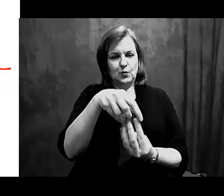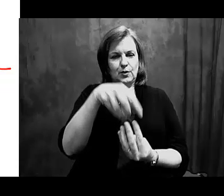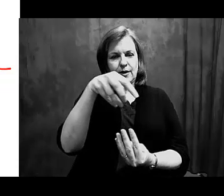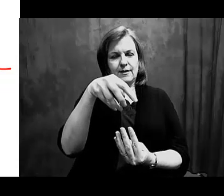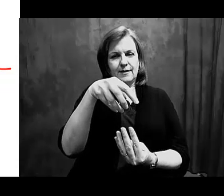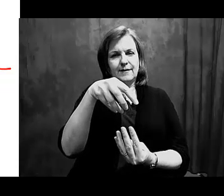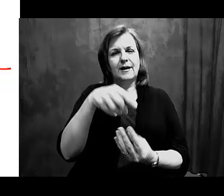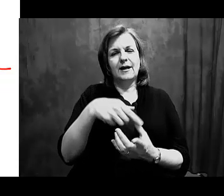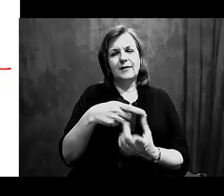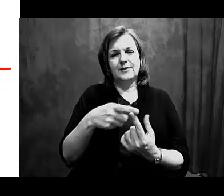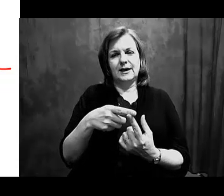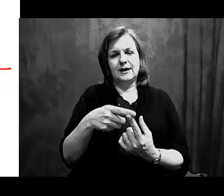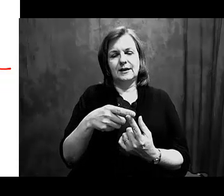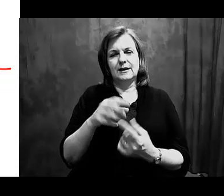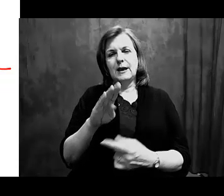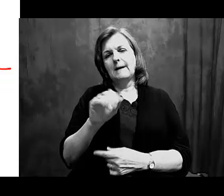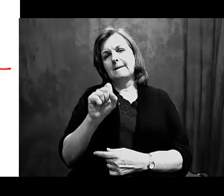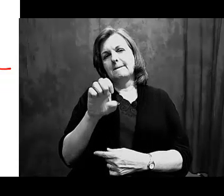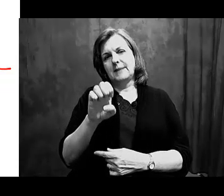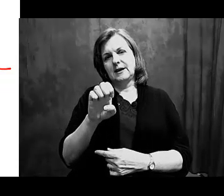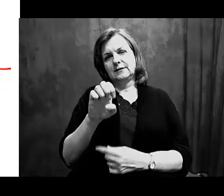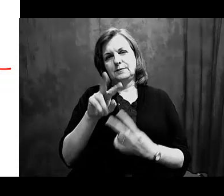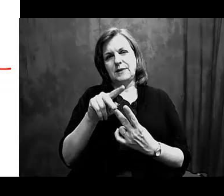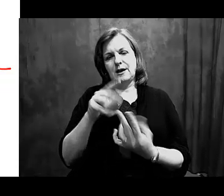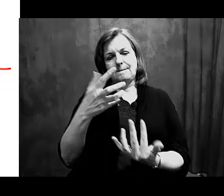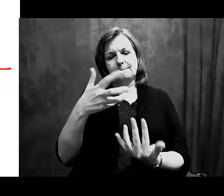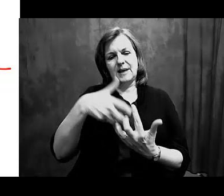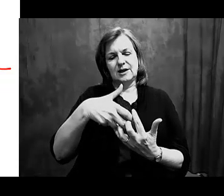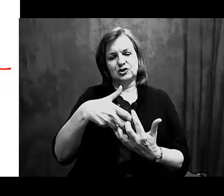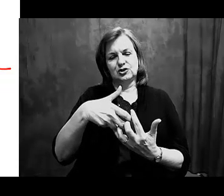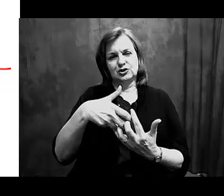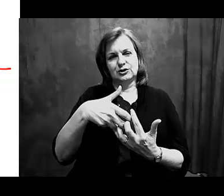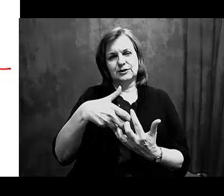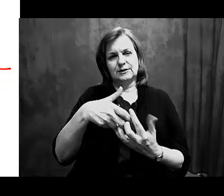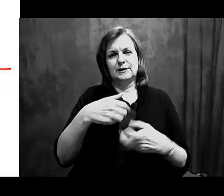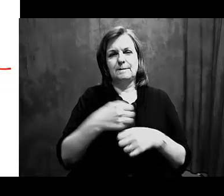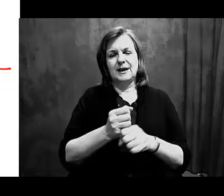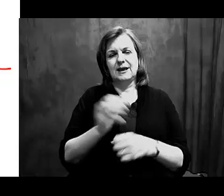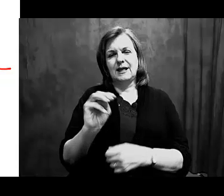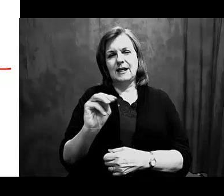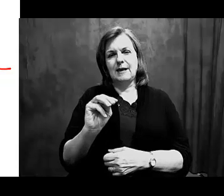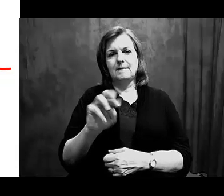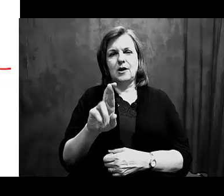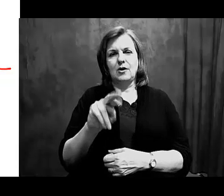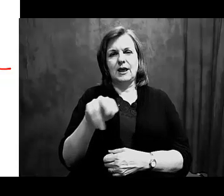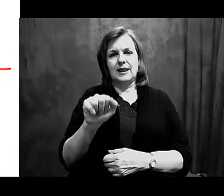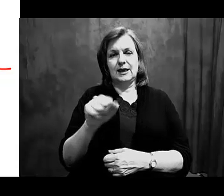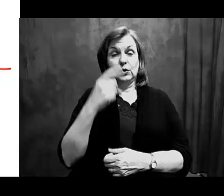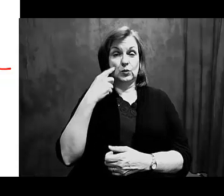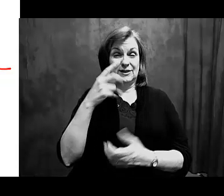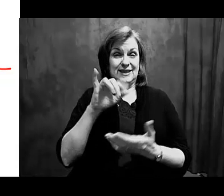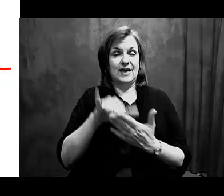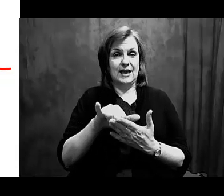replication and go in and we're going to base pair match the mRNA strand